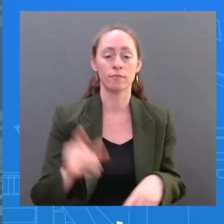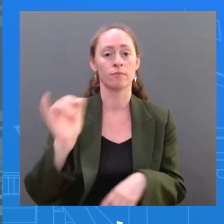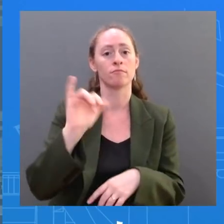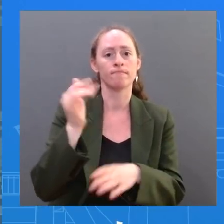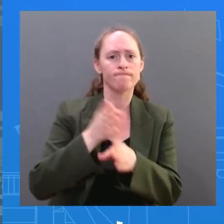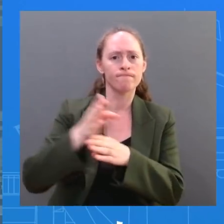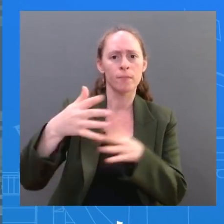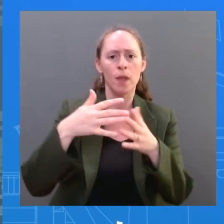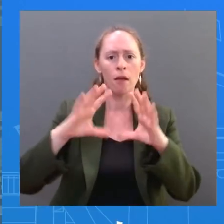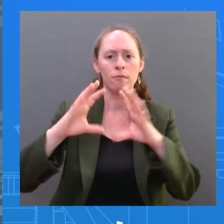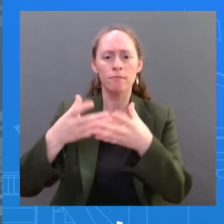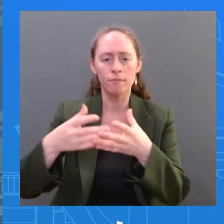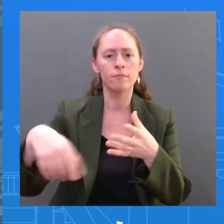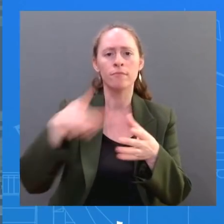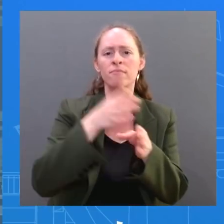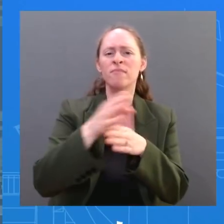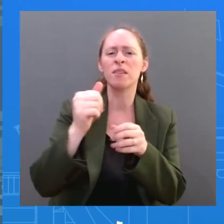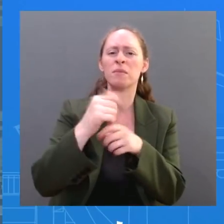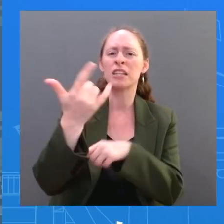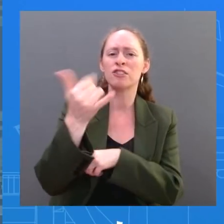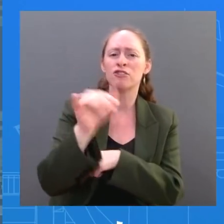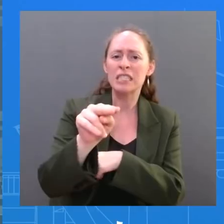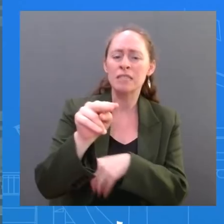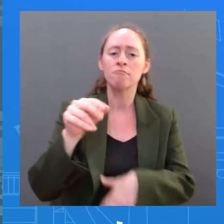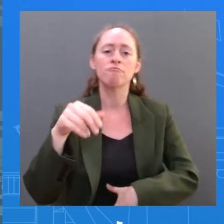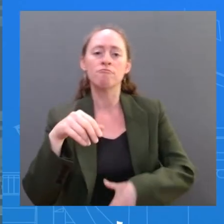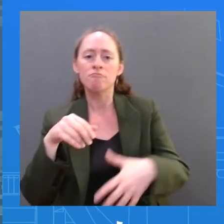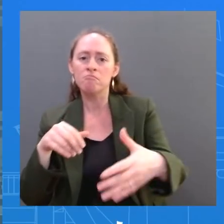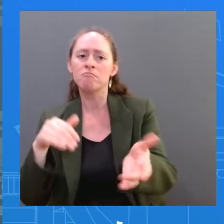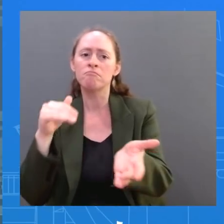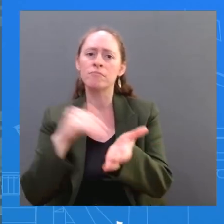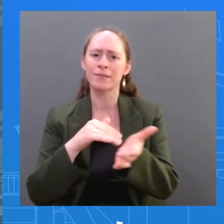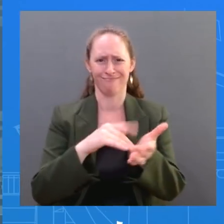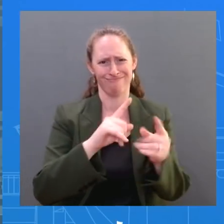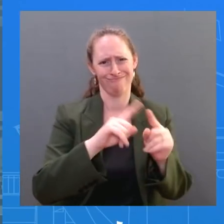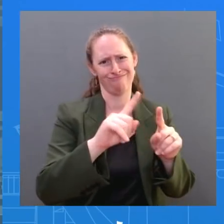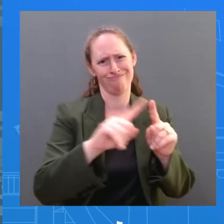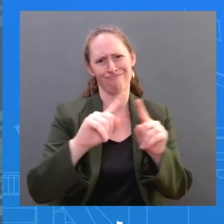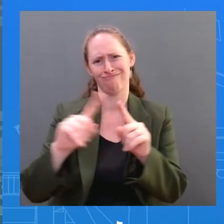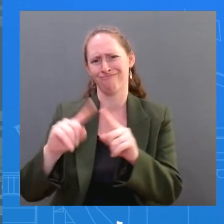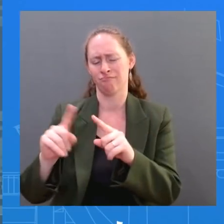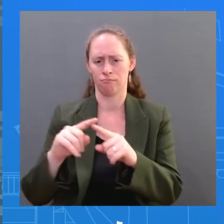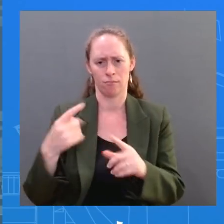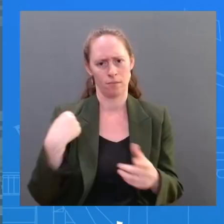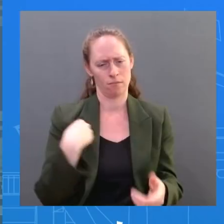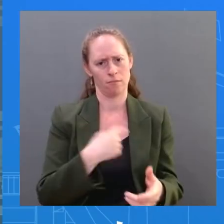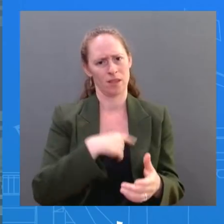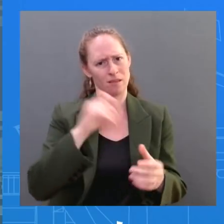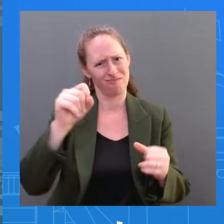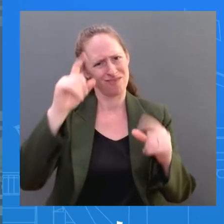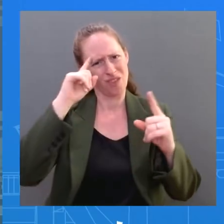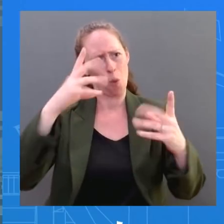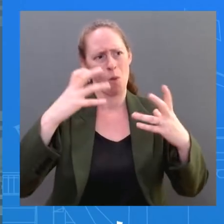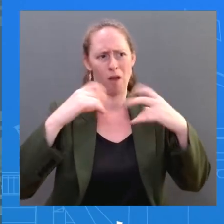to protect providers' rights and responsibilities to offer the services that they are legally allowed to provide,